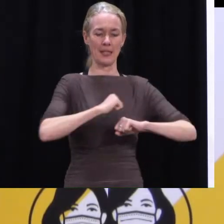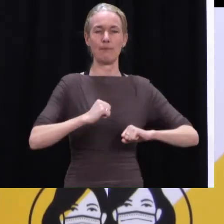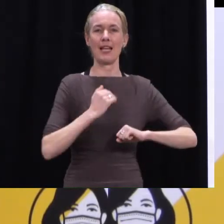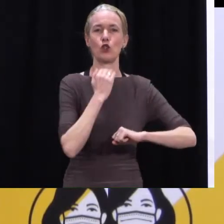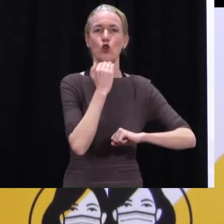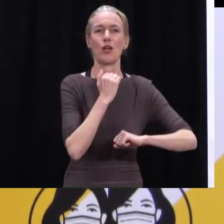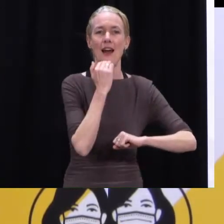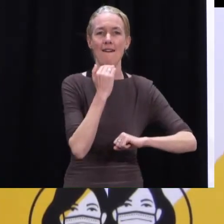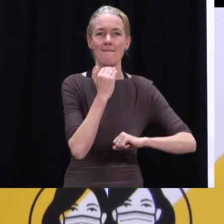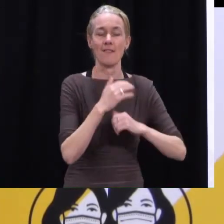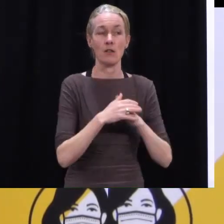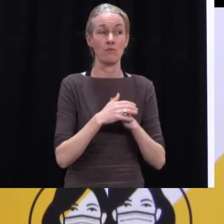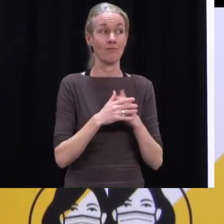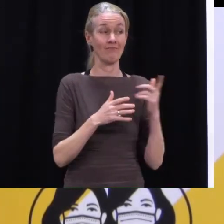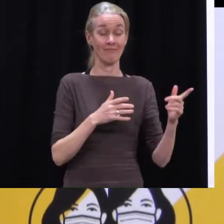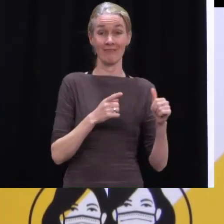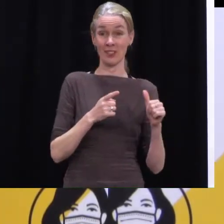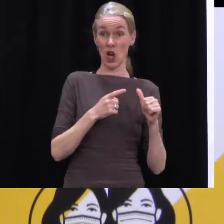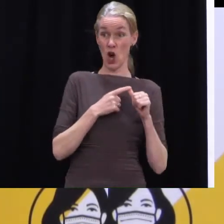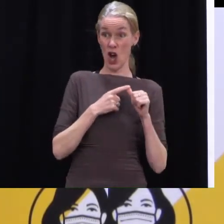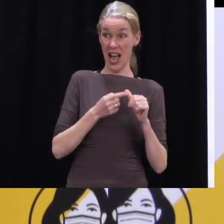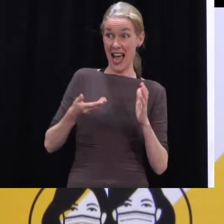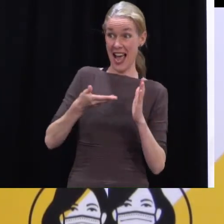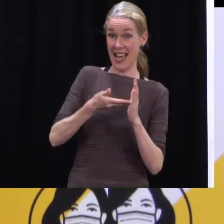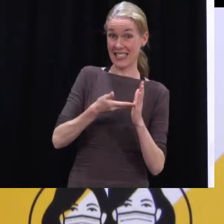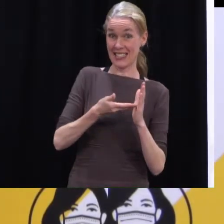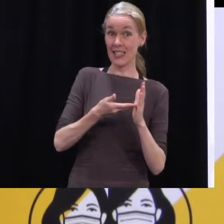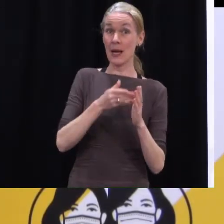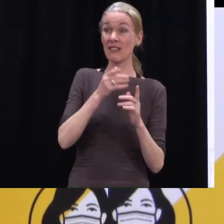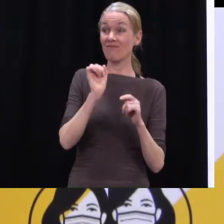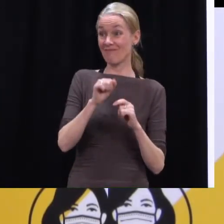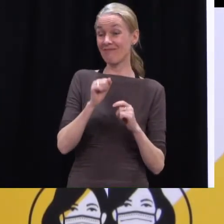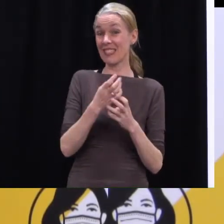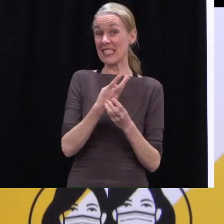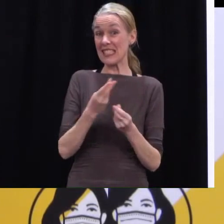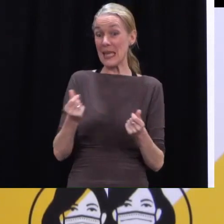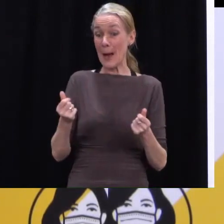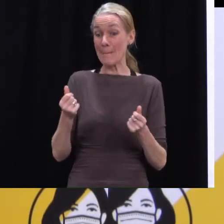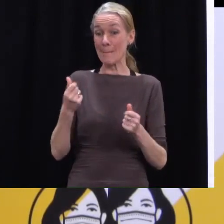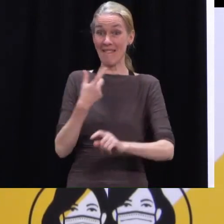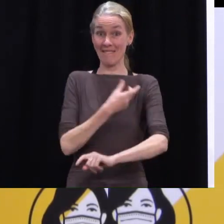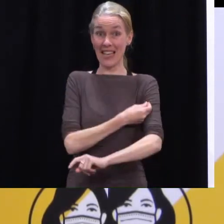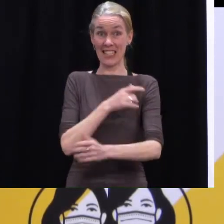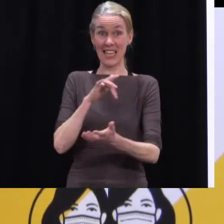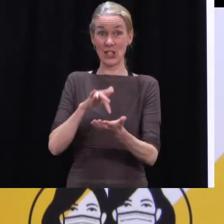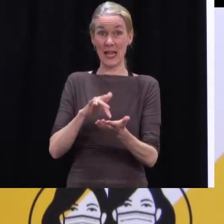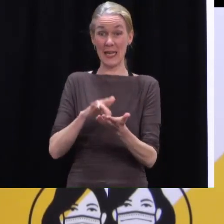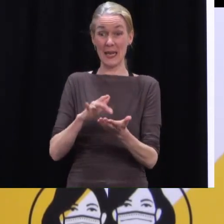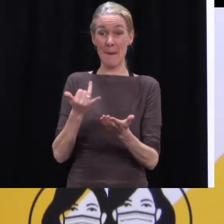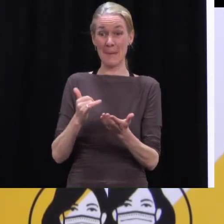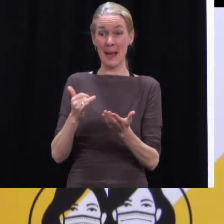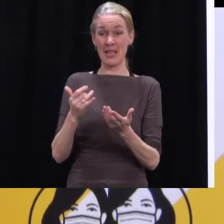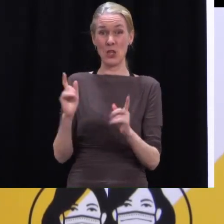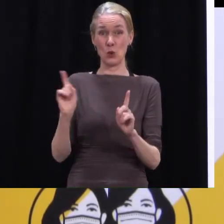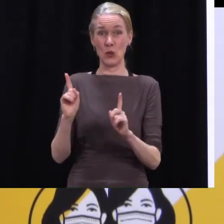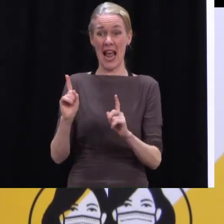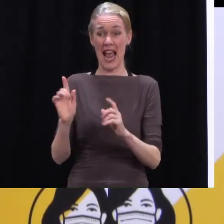being cancelled. But... >> Yes, there may be reasons why "a"